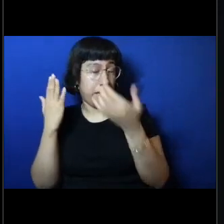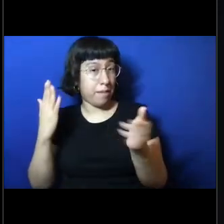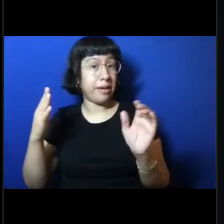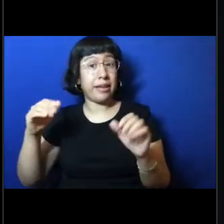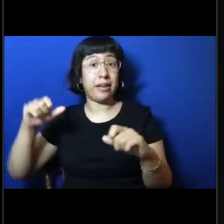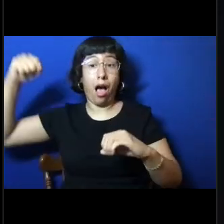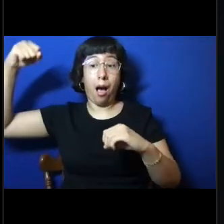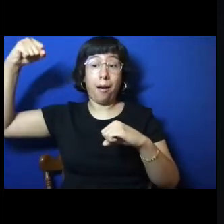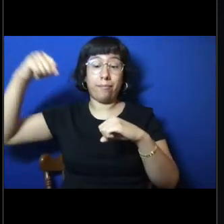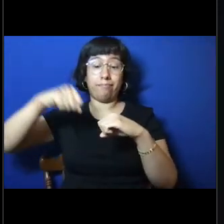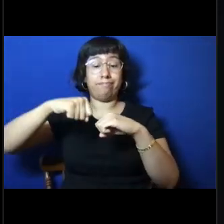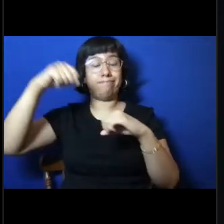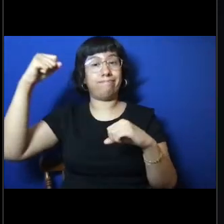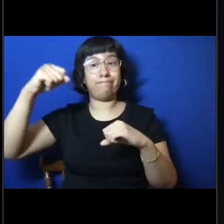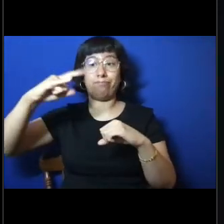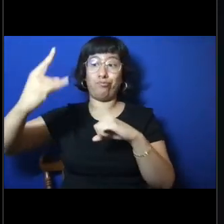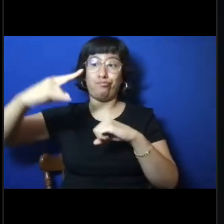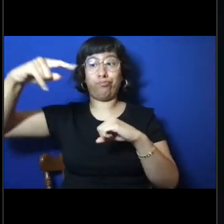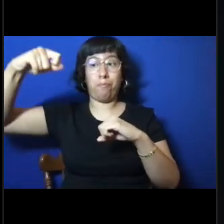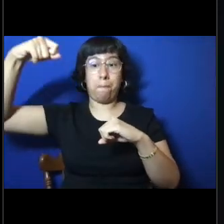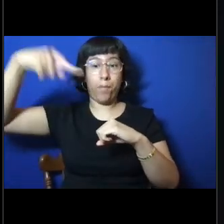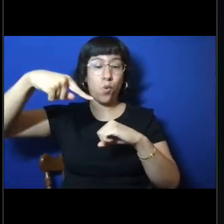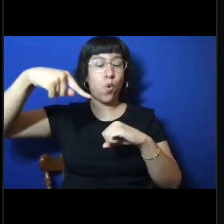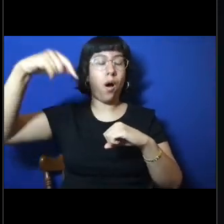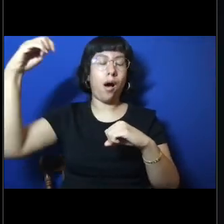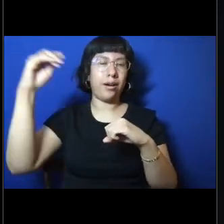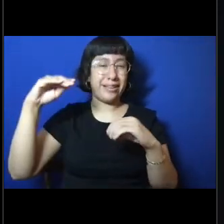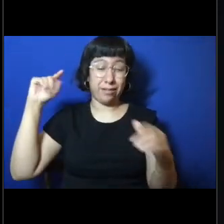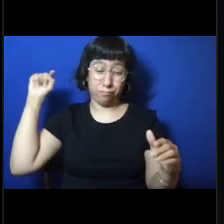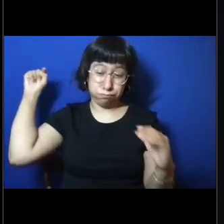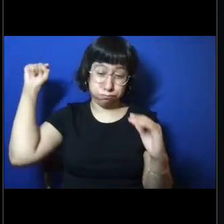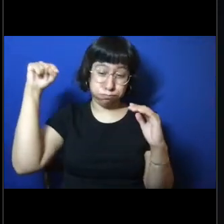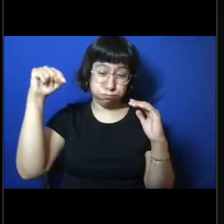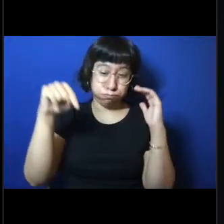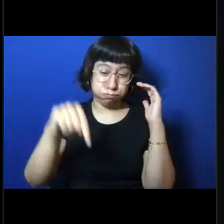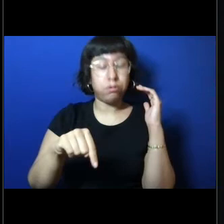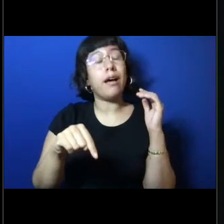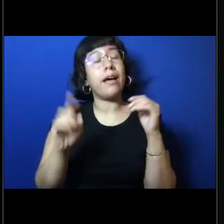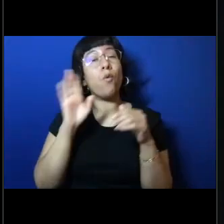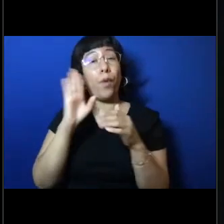like an upper stage for a rocket where it's so far out of the atmosphere that it will keep orbiting.